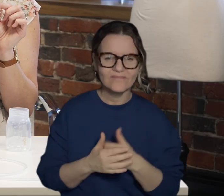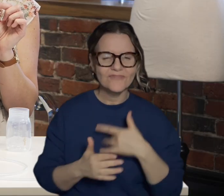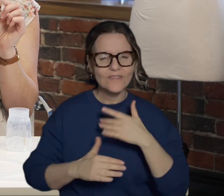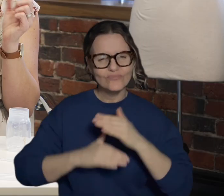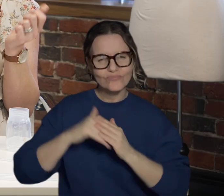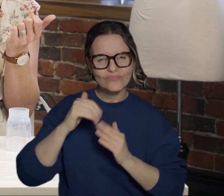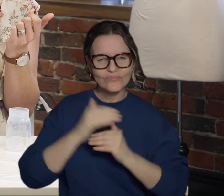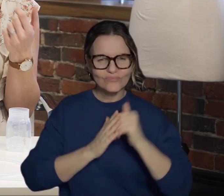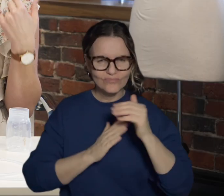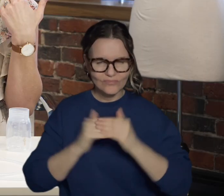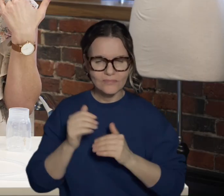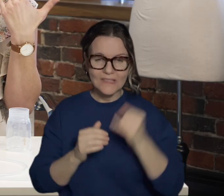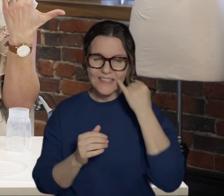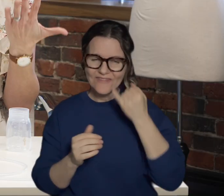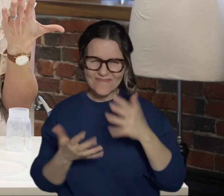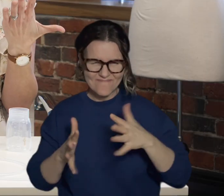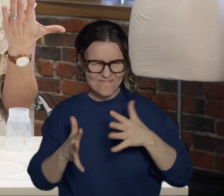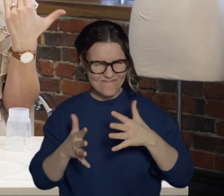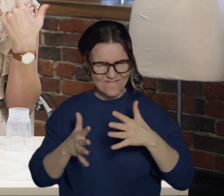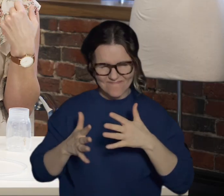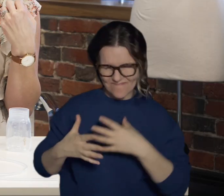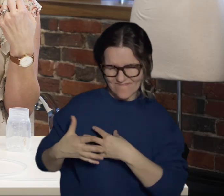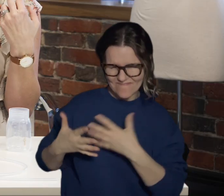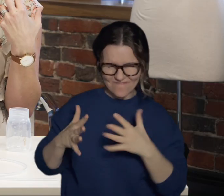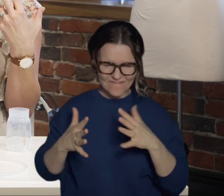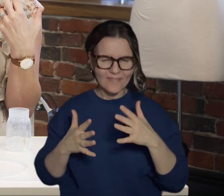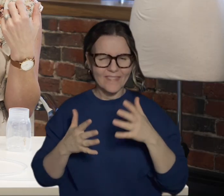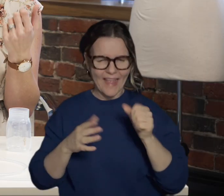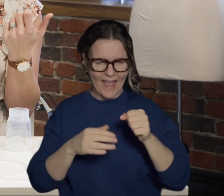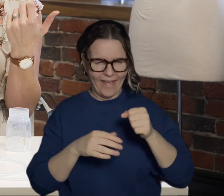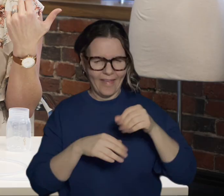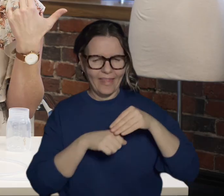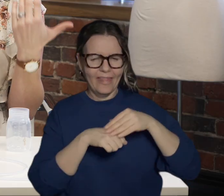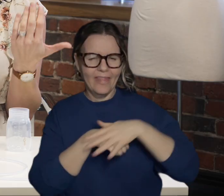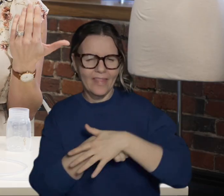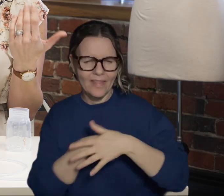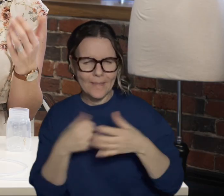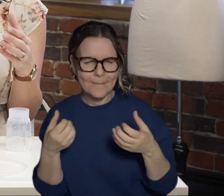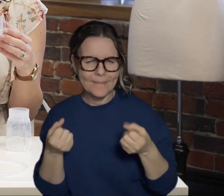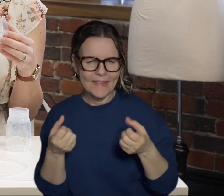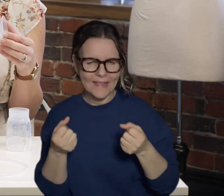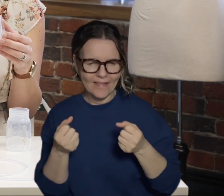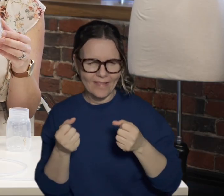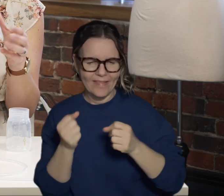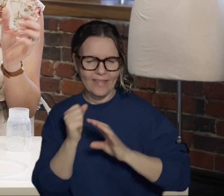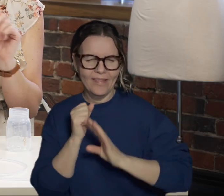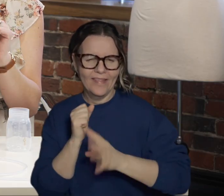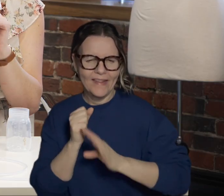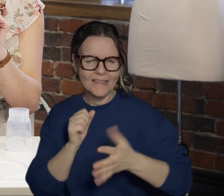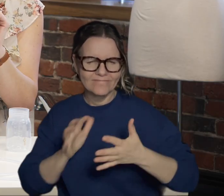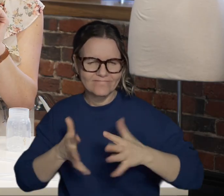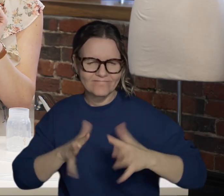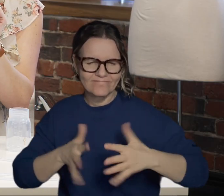shield can impact your milk output and it can also impact your comfort while pumping outside of that